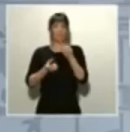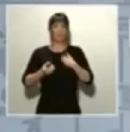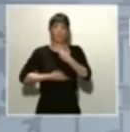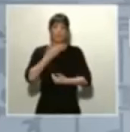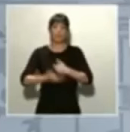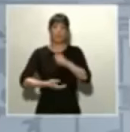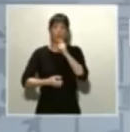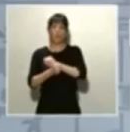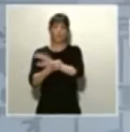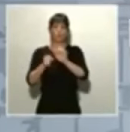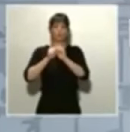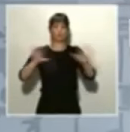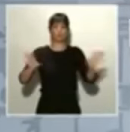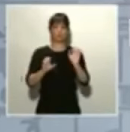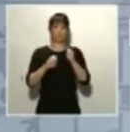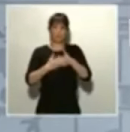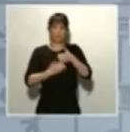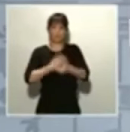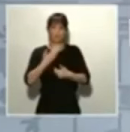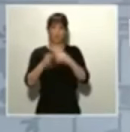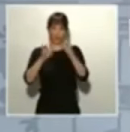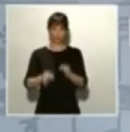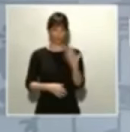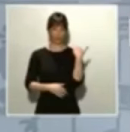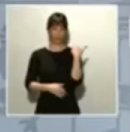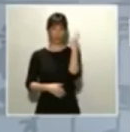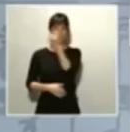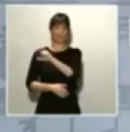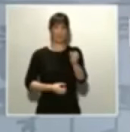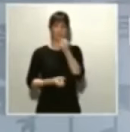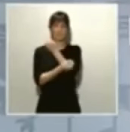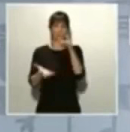about our progress in combating the coronavirus pandemic one week after announcing the state of alarm.